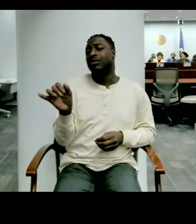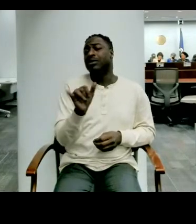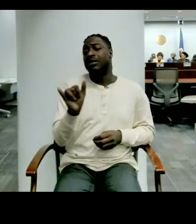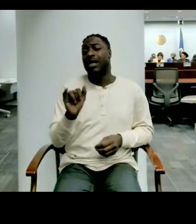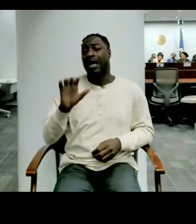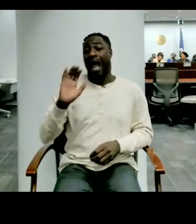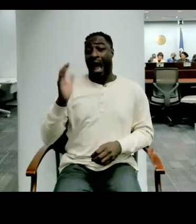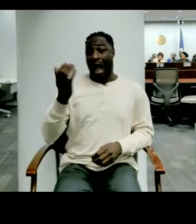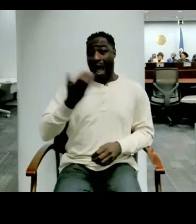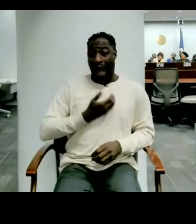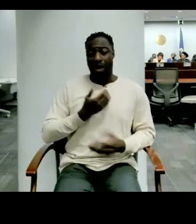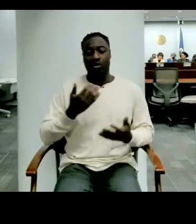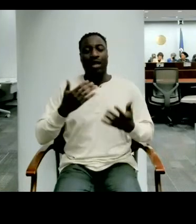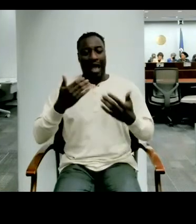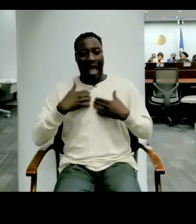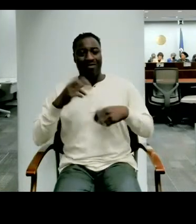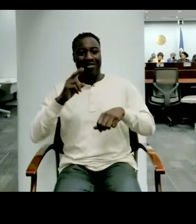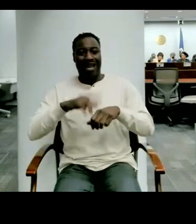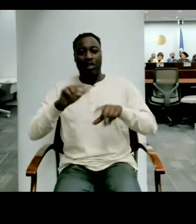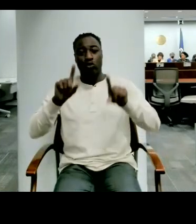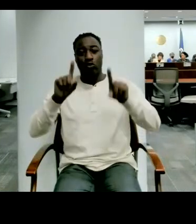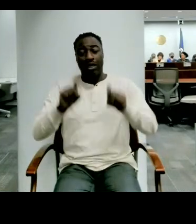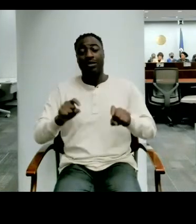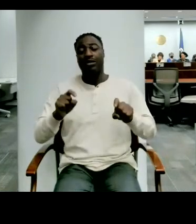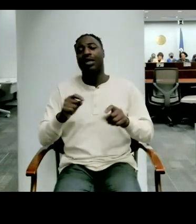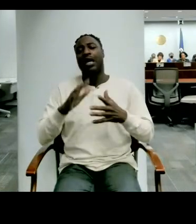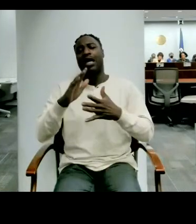through match pair testing, I shared a study with you called opening the door,